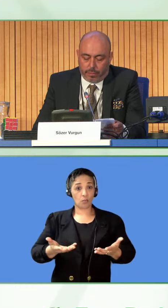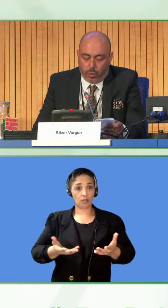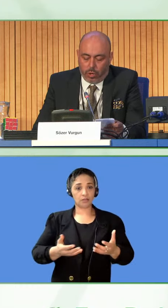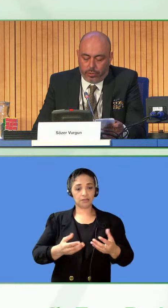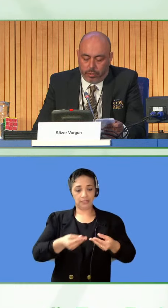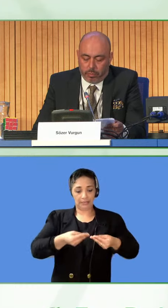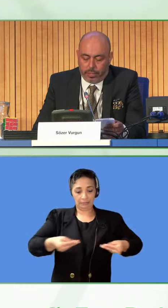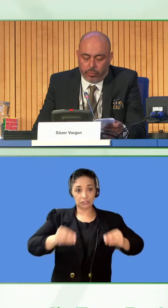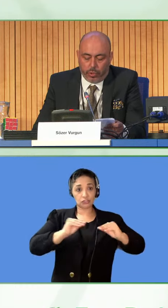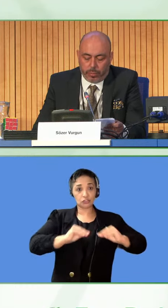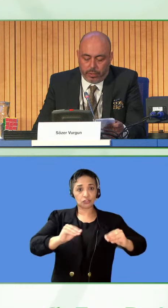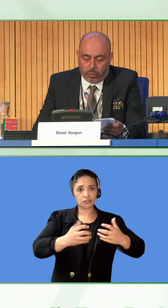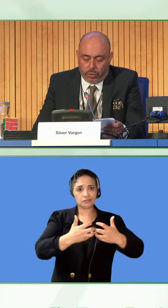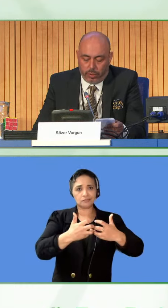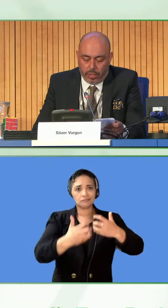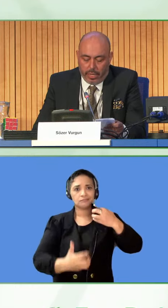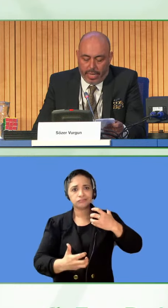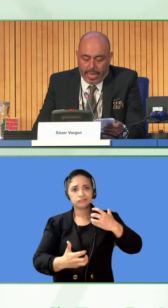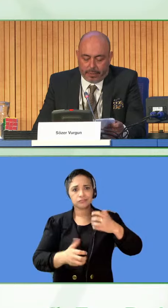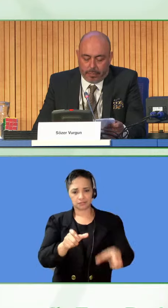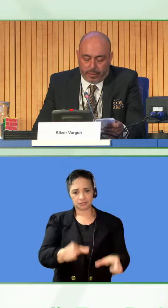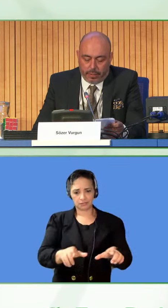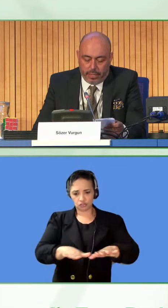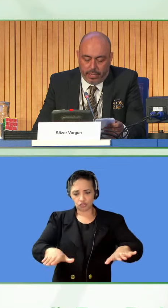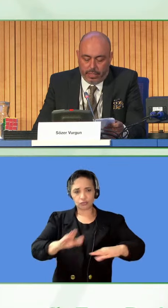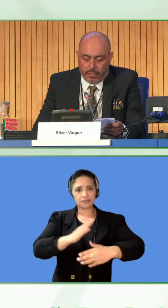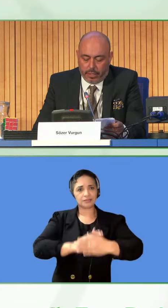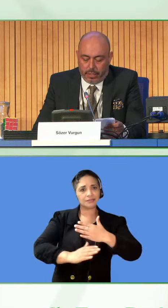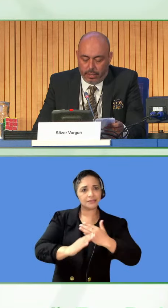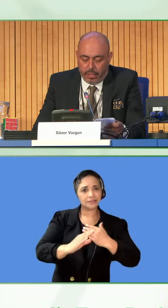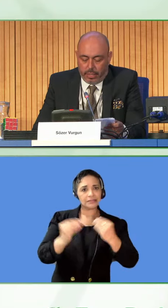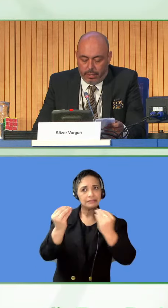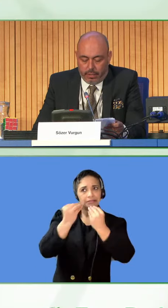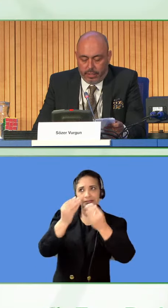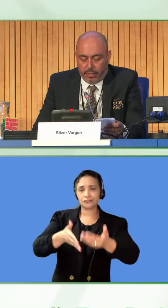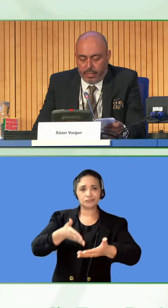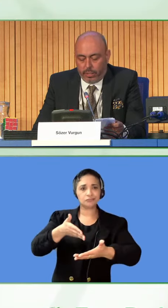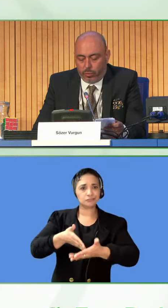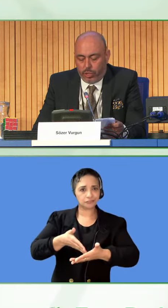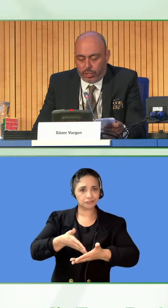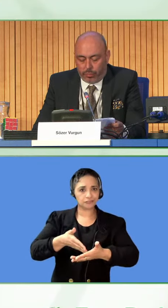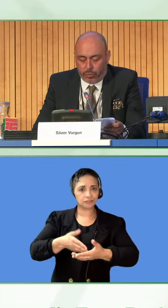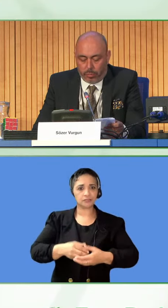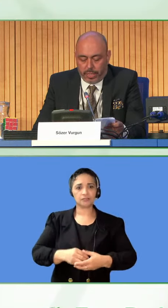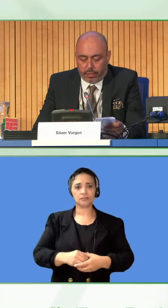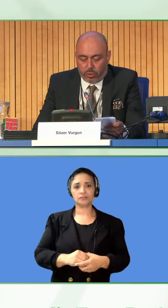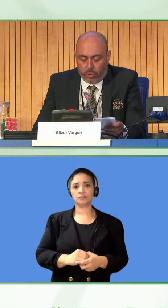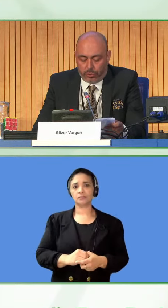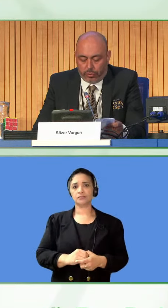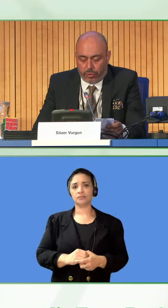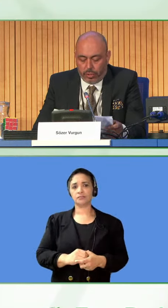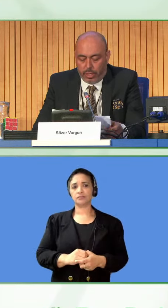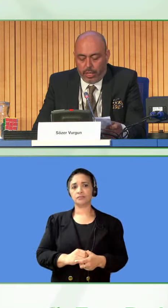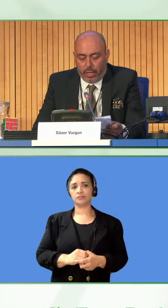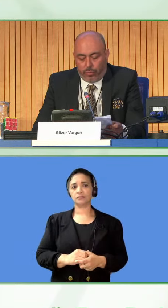is more preferable to excel the individual from that course.